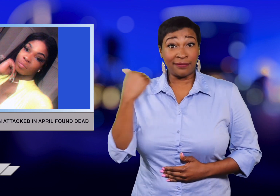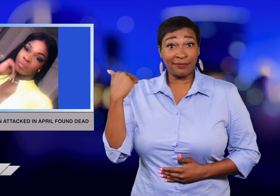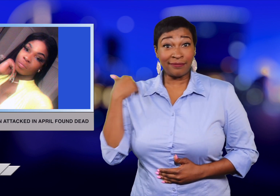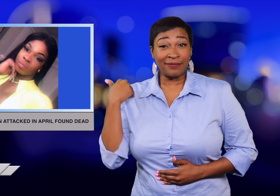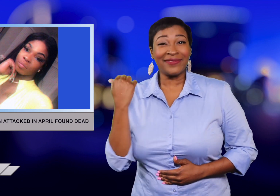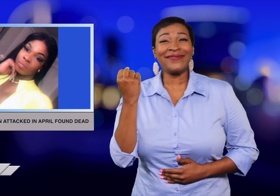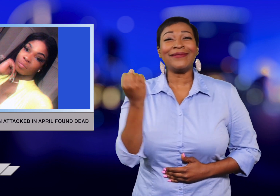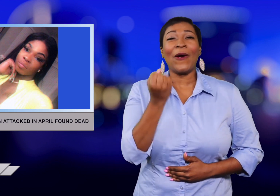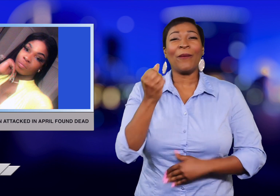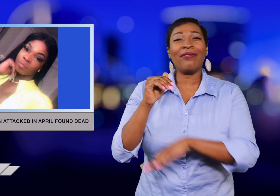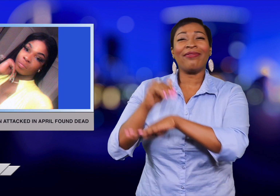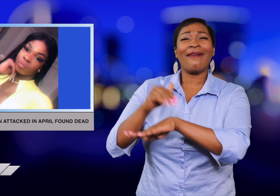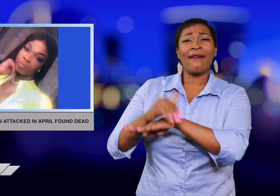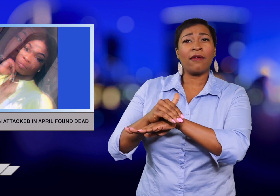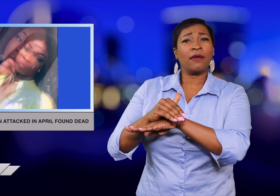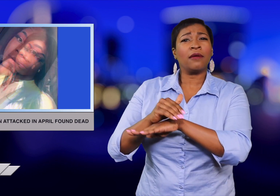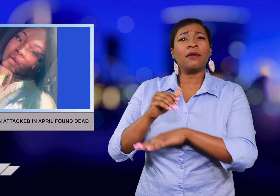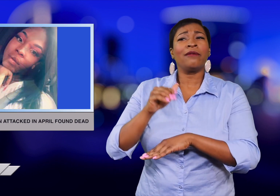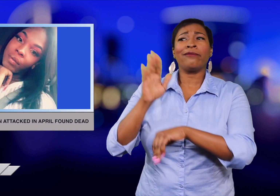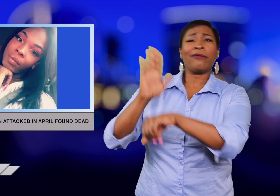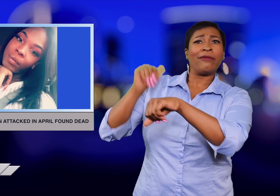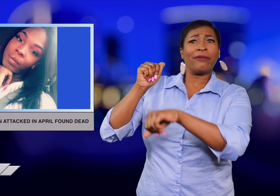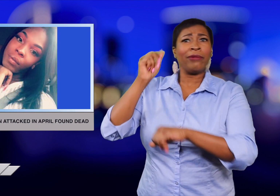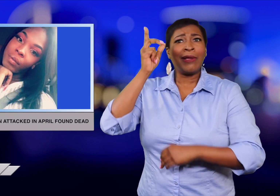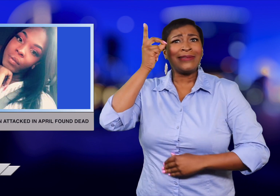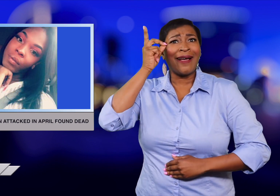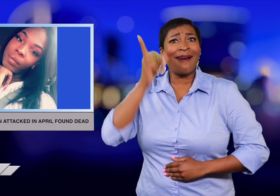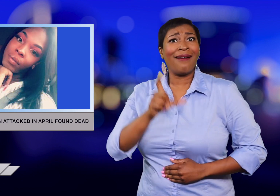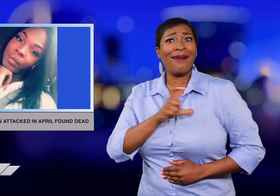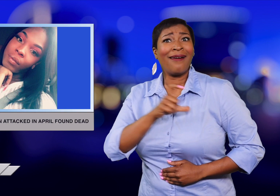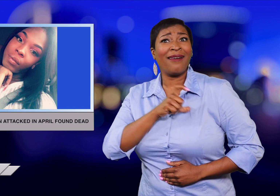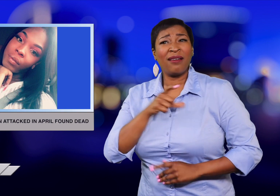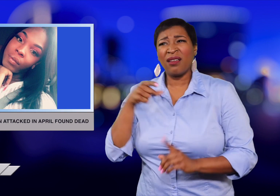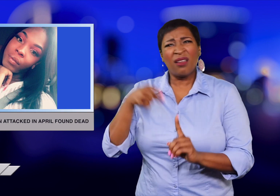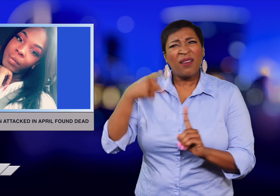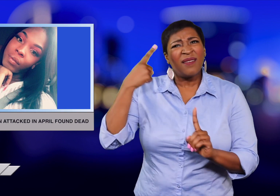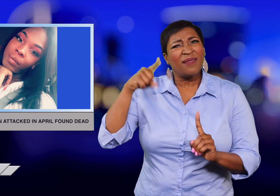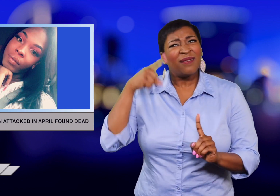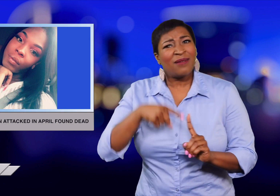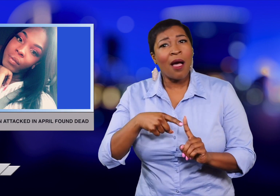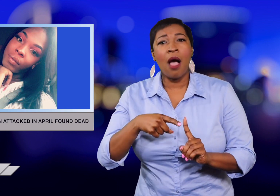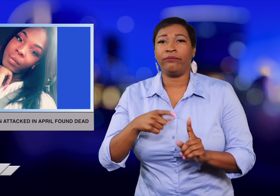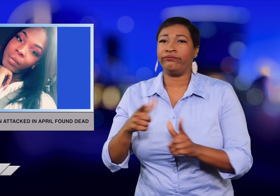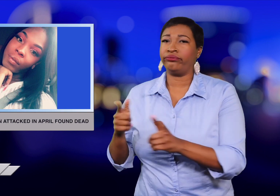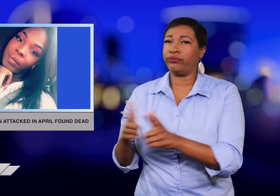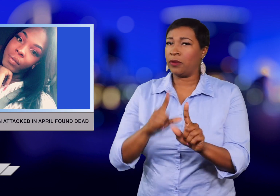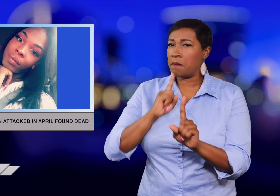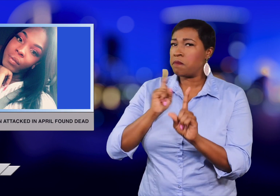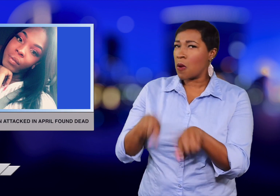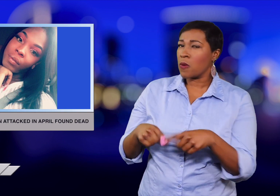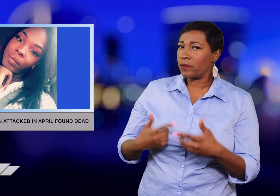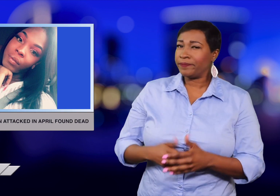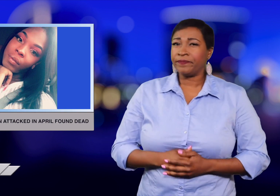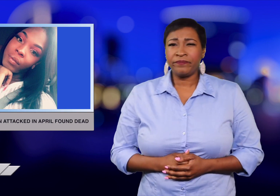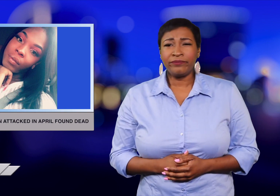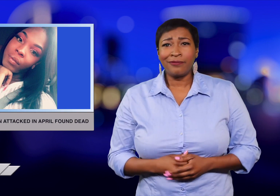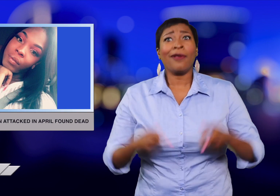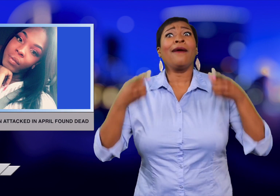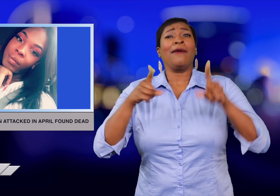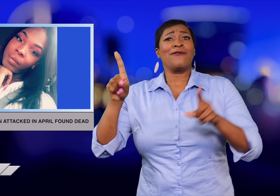This past Saturday night, Dallas police responded to a report of a shooting.